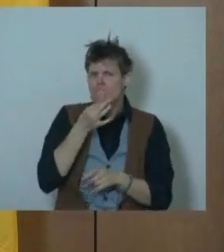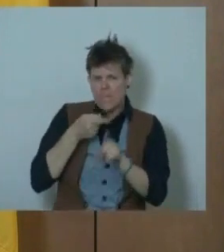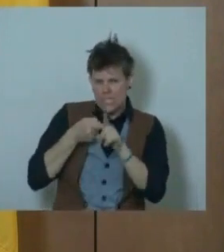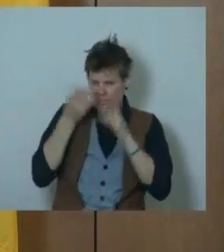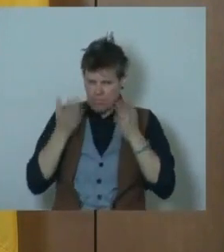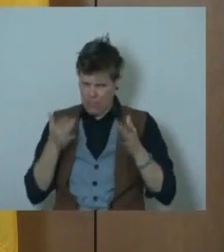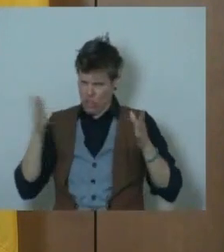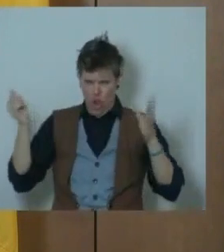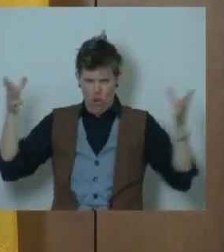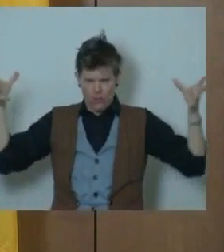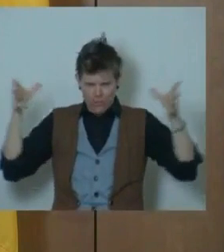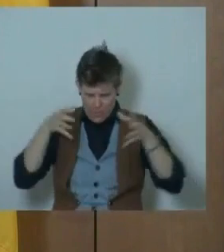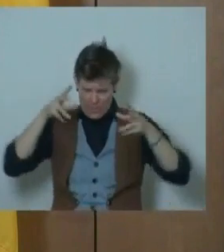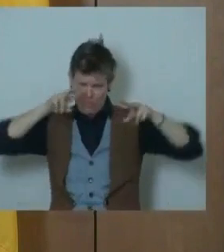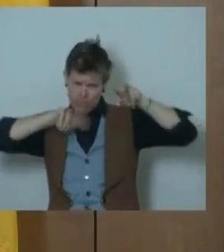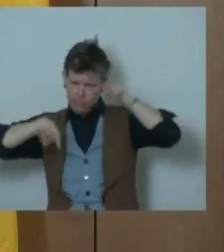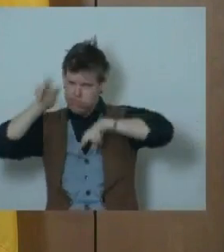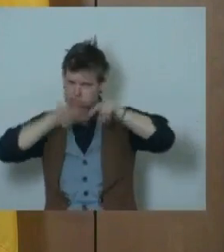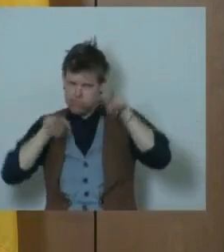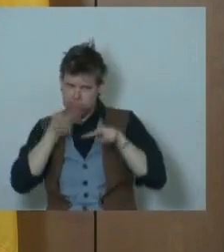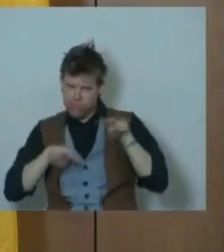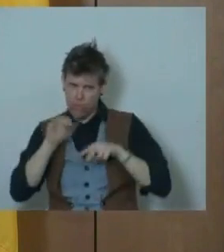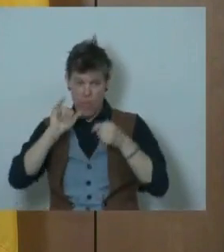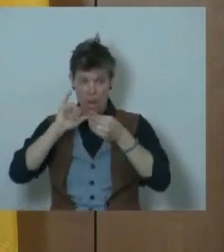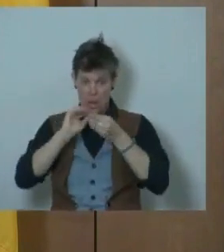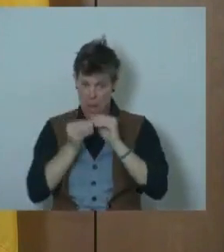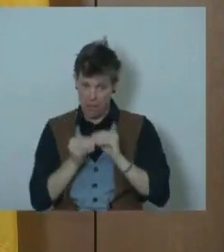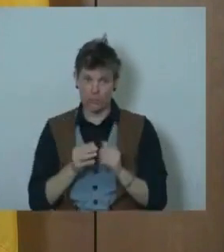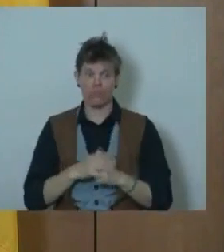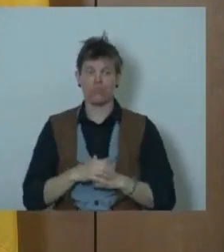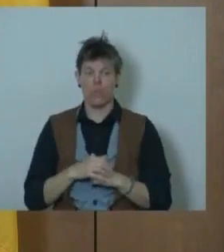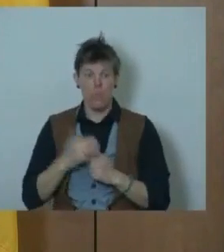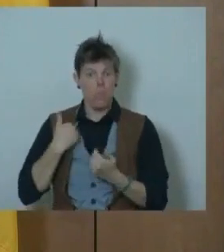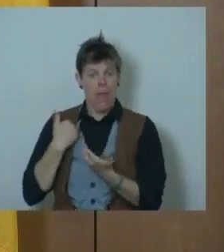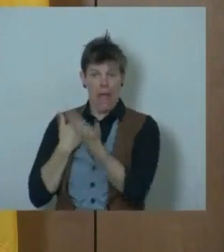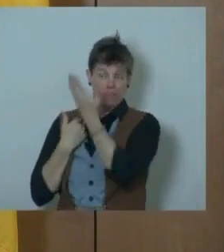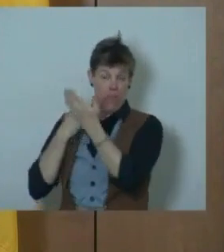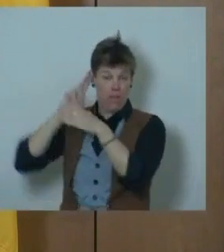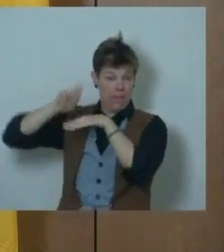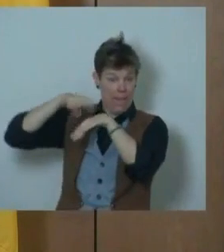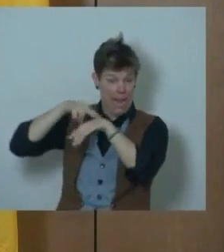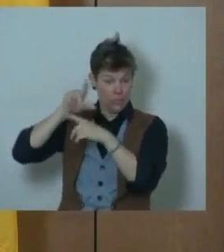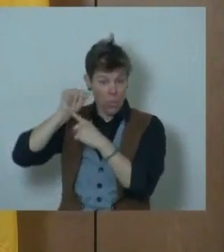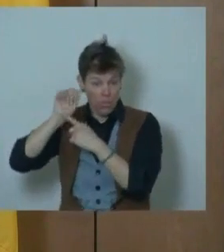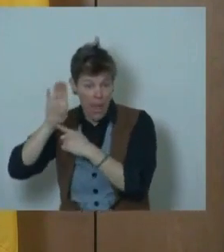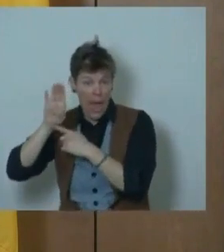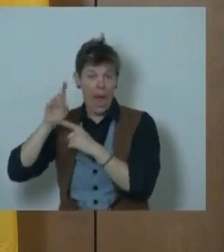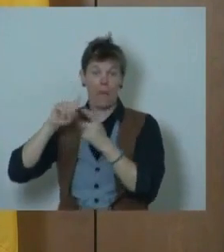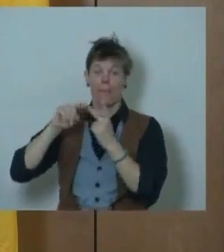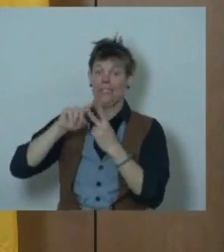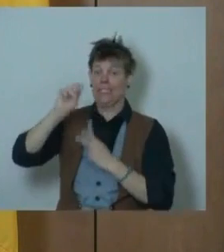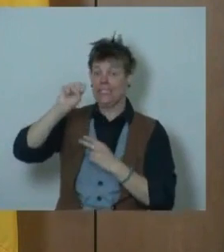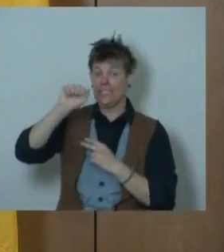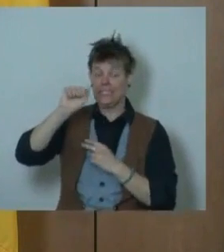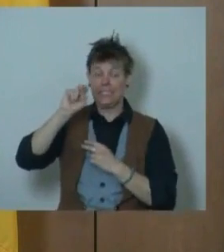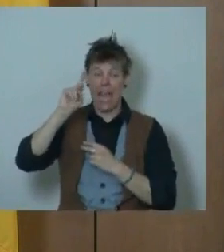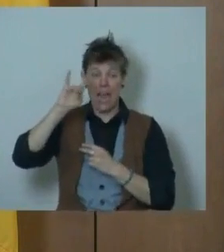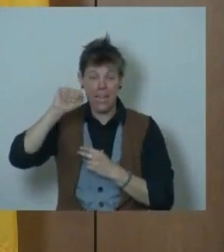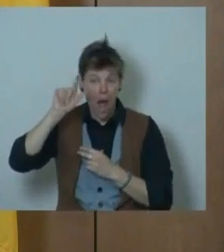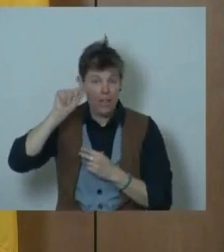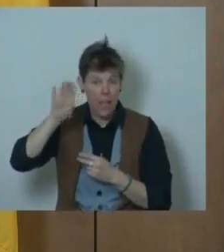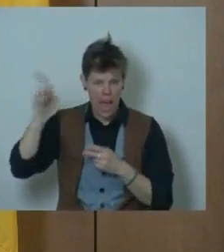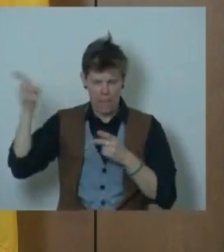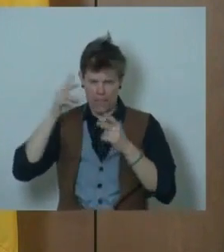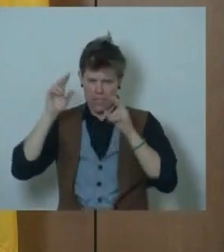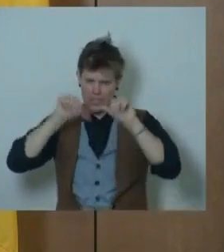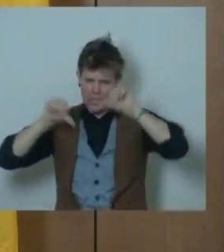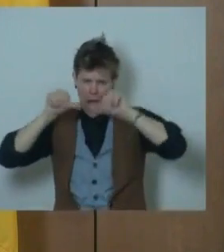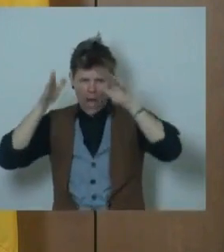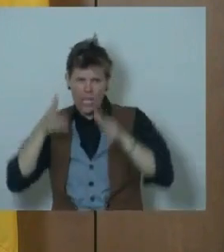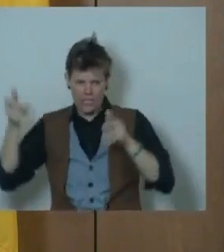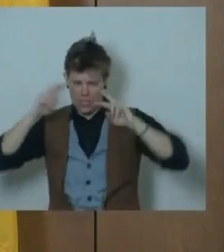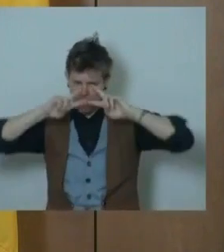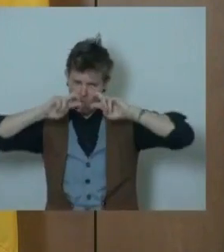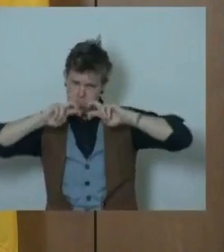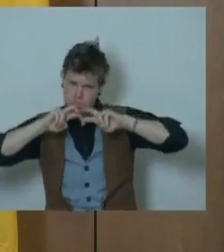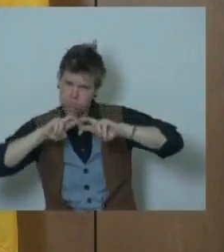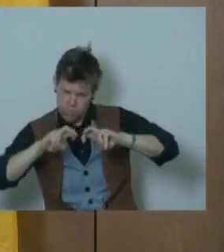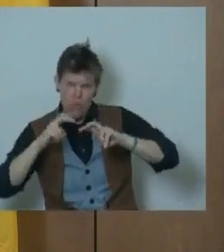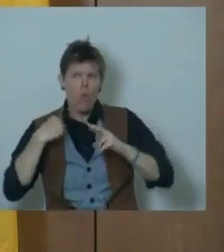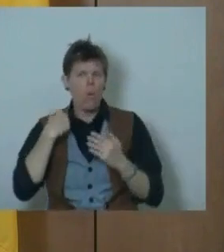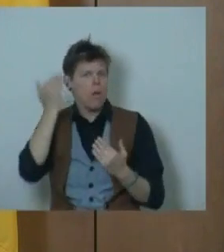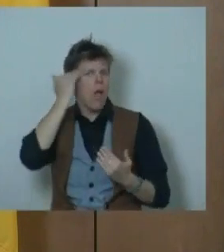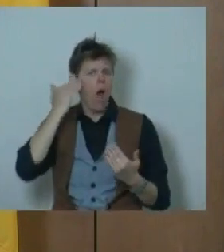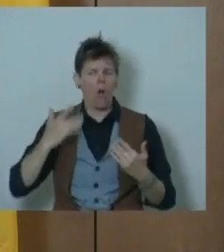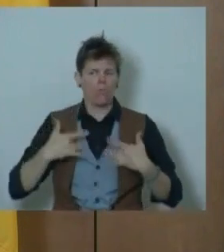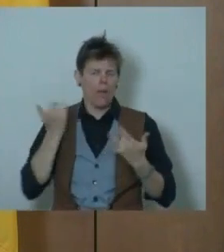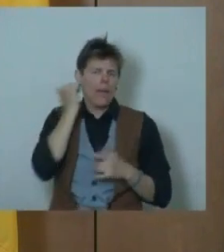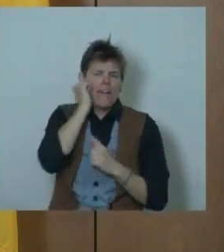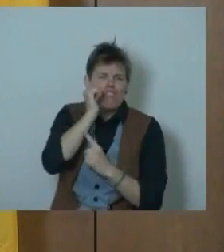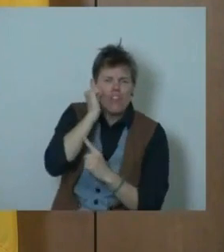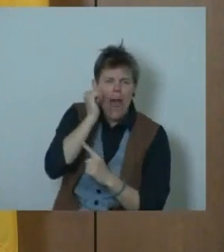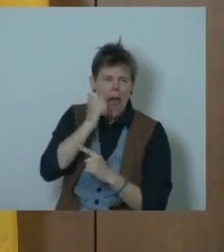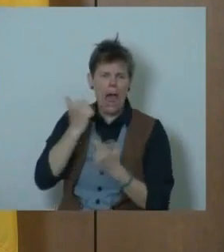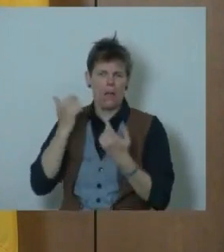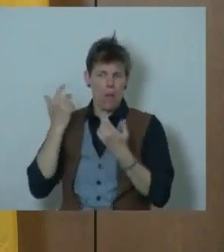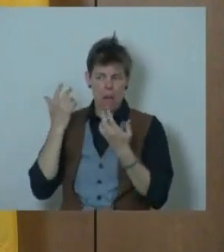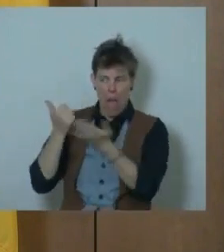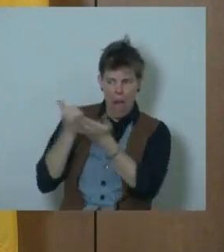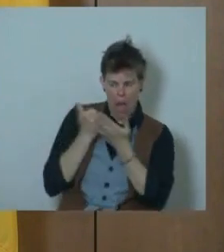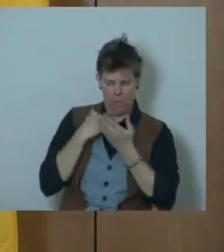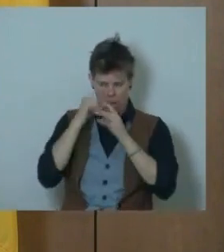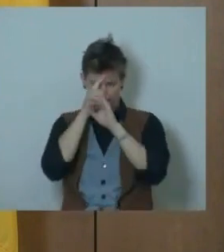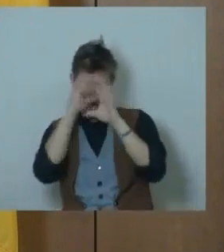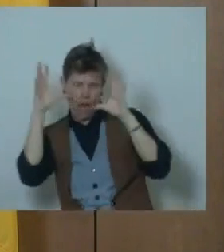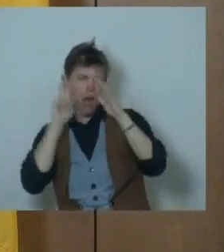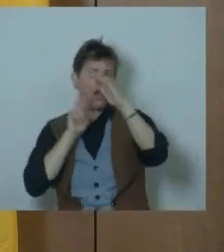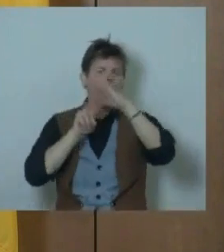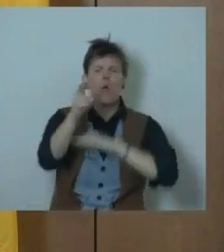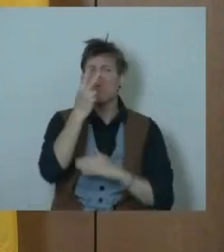WE ARE USING PUBLIC HEALTH, SCIENTIFIC, AND MEDICAL EXPERTISE IN EVALUATING -- WE HAVE BOTH LANL AND SANDIA LABS SO WE KNOW WHAT IS HAPPENING EVERYDAY AND WHAT WE